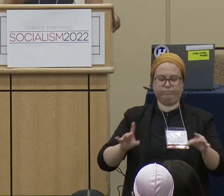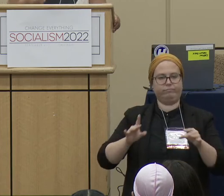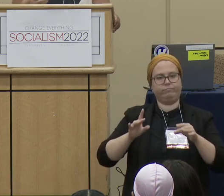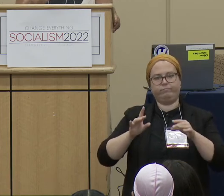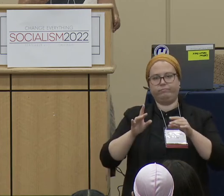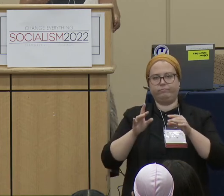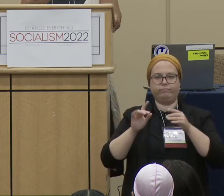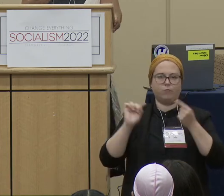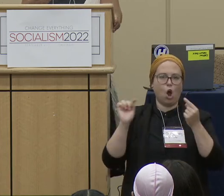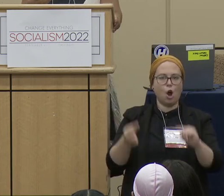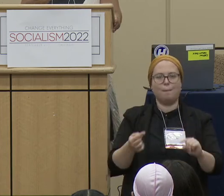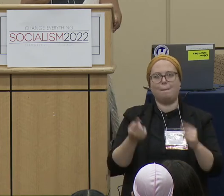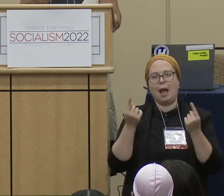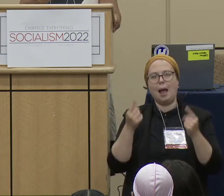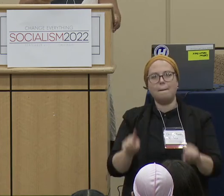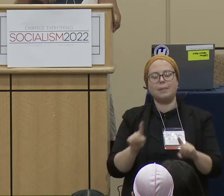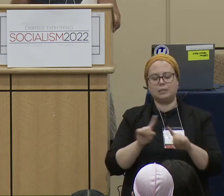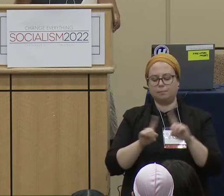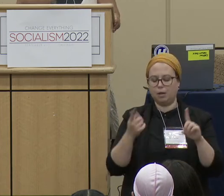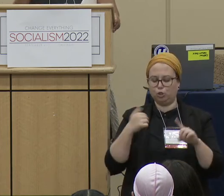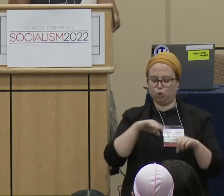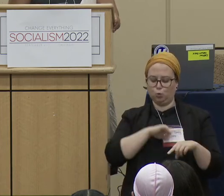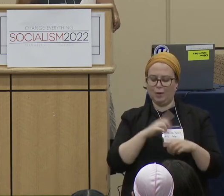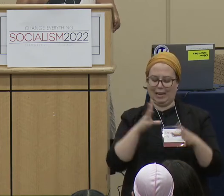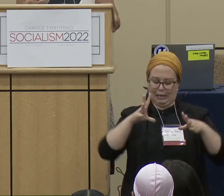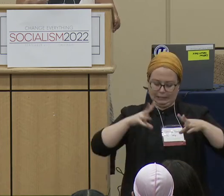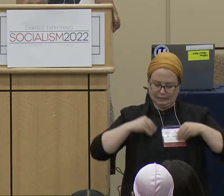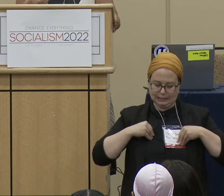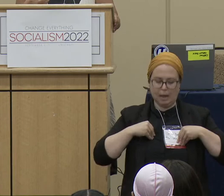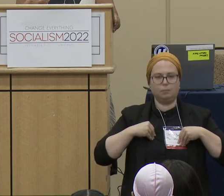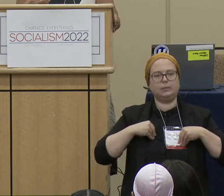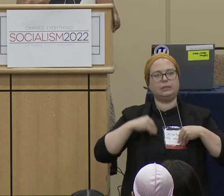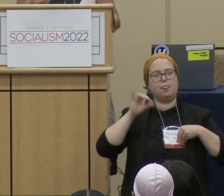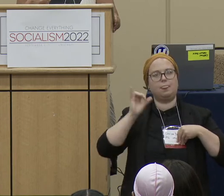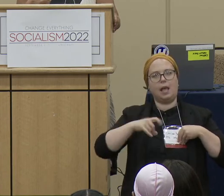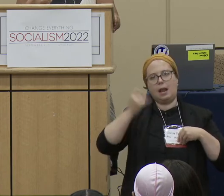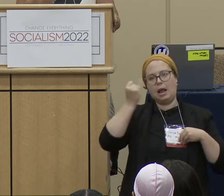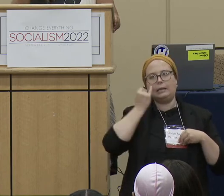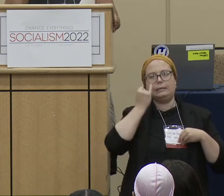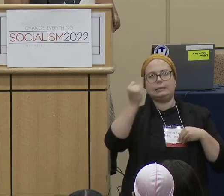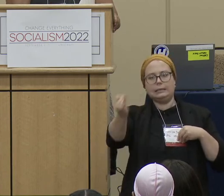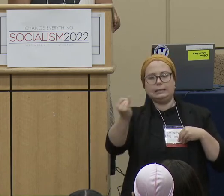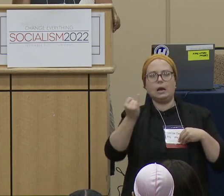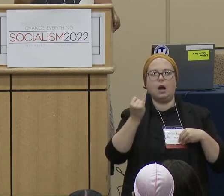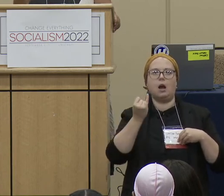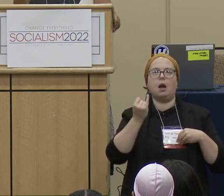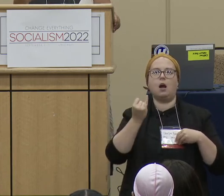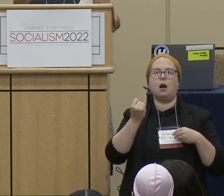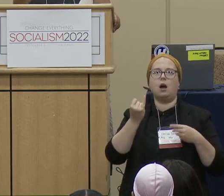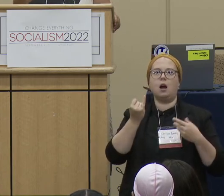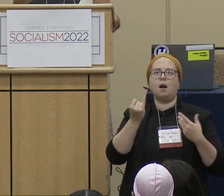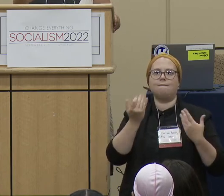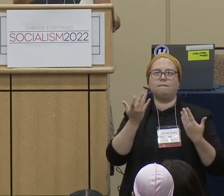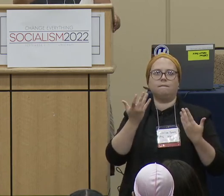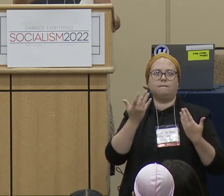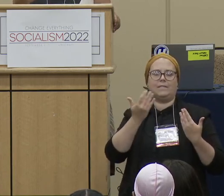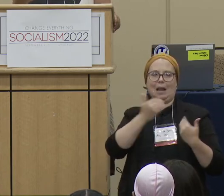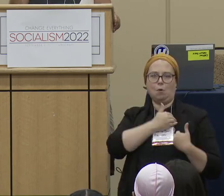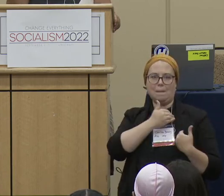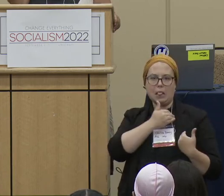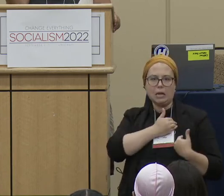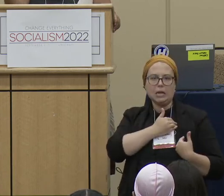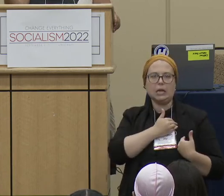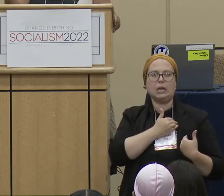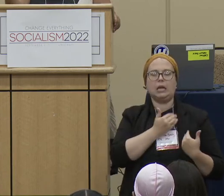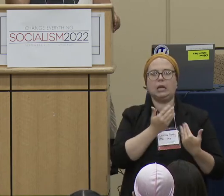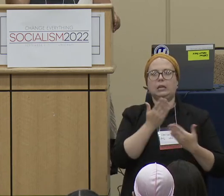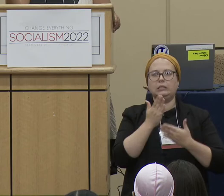it's not denying that harm is done,